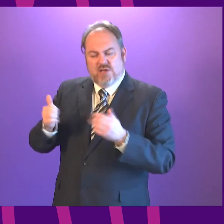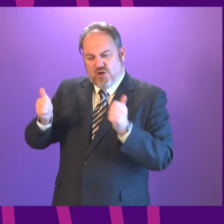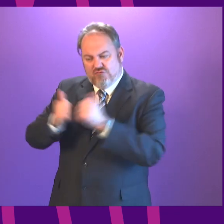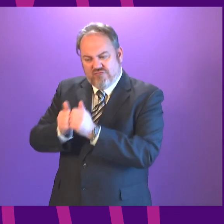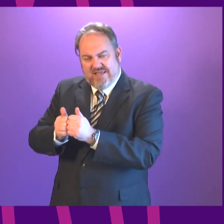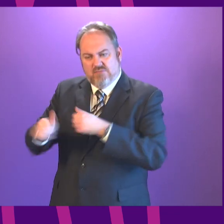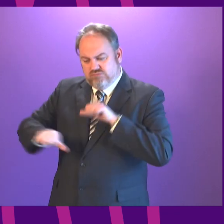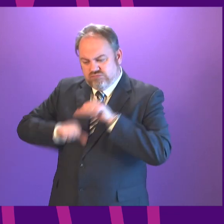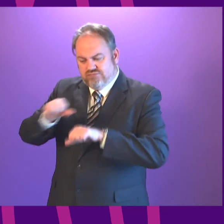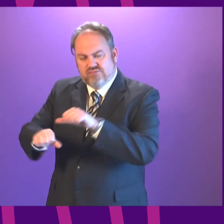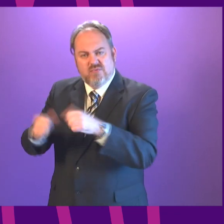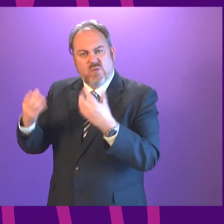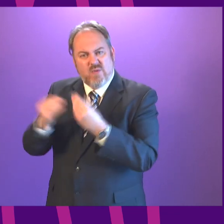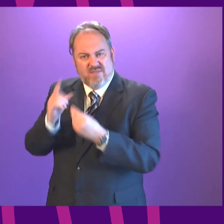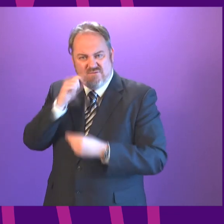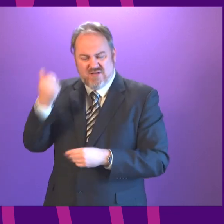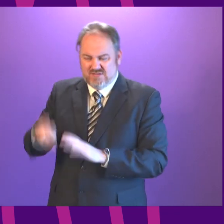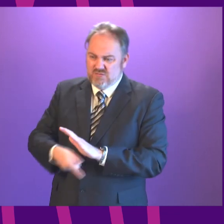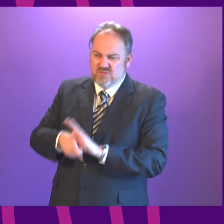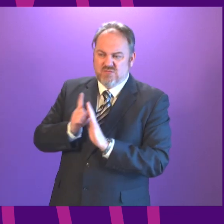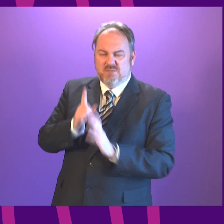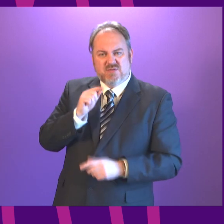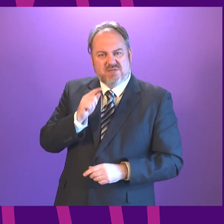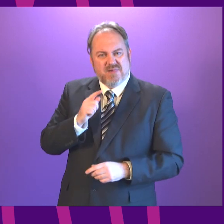the protocol that she mentioned earlier, which will get freight moving again, in order to